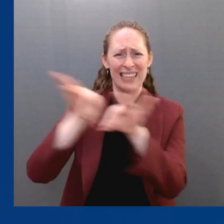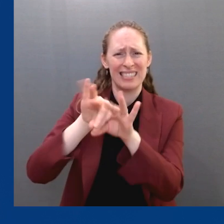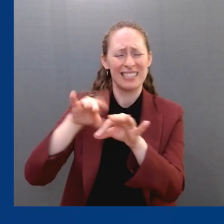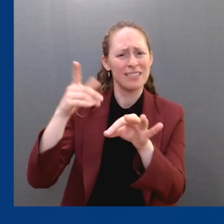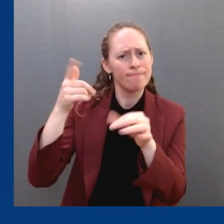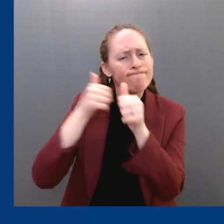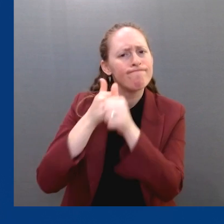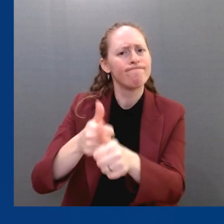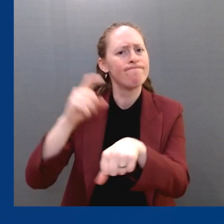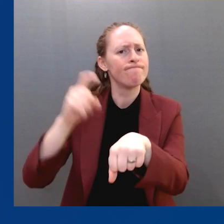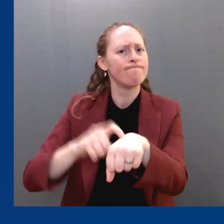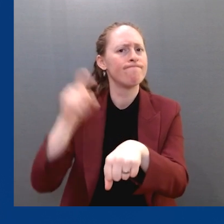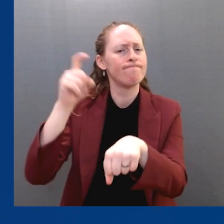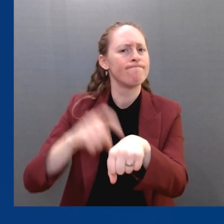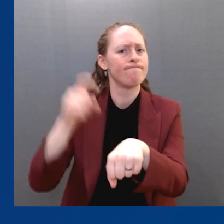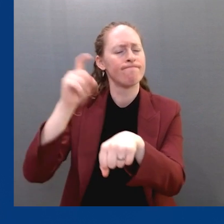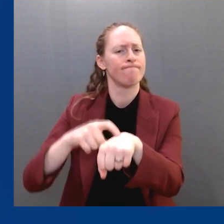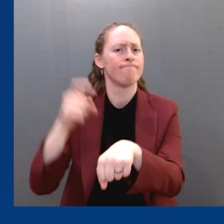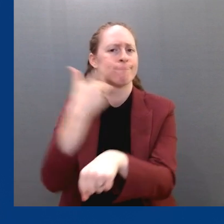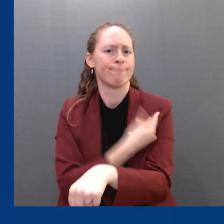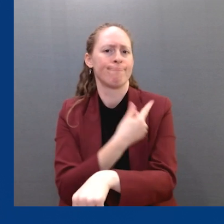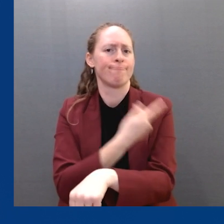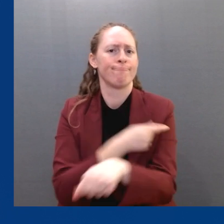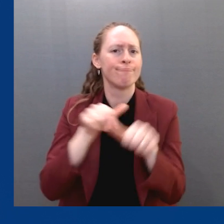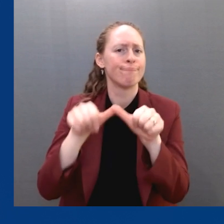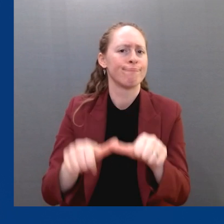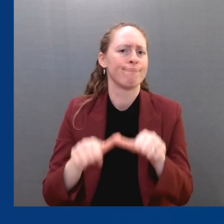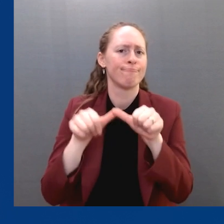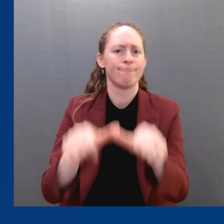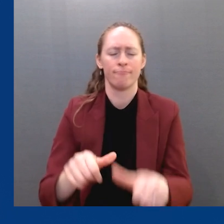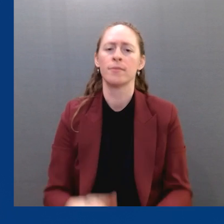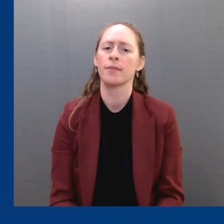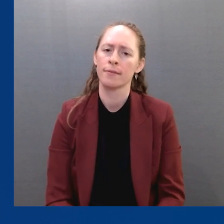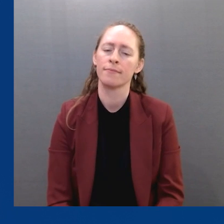Now, on this slide, our data from April that illustrate the importance of staying up to date